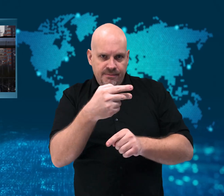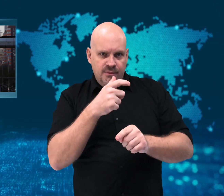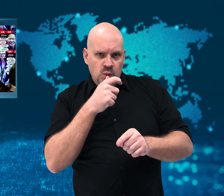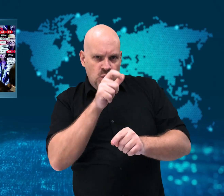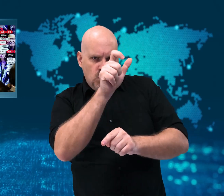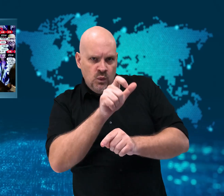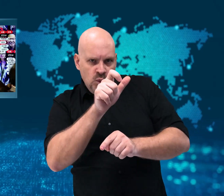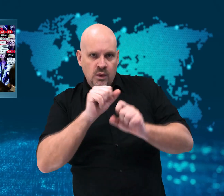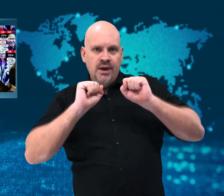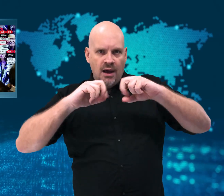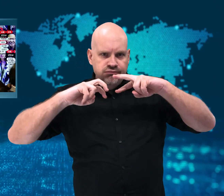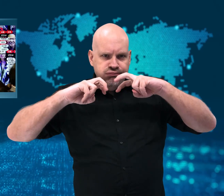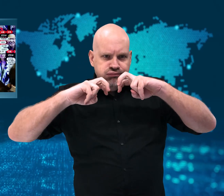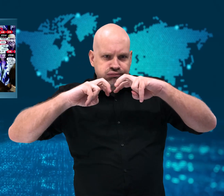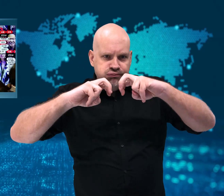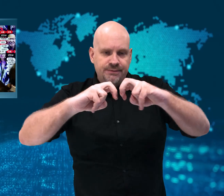In July 2021,